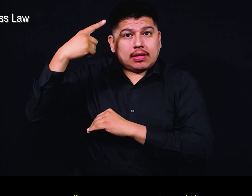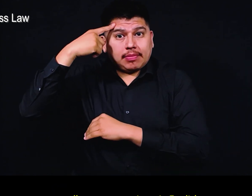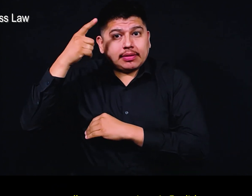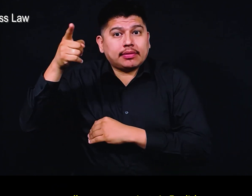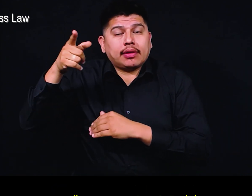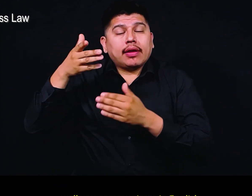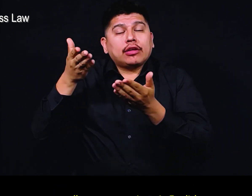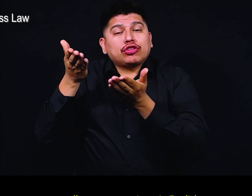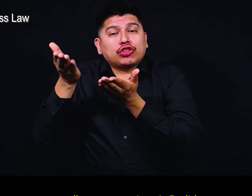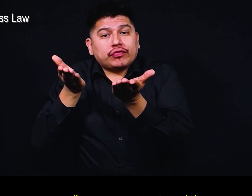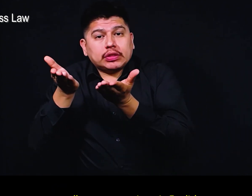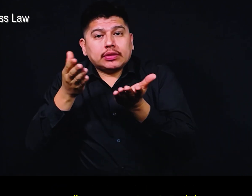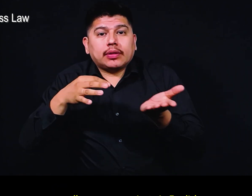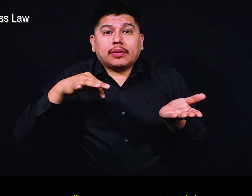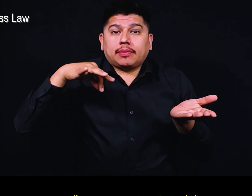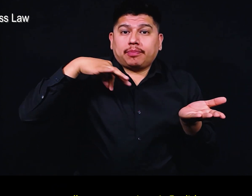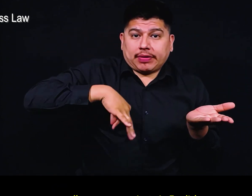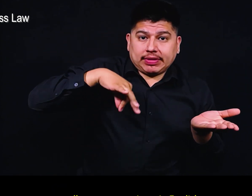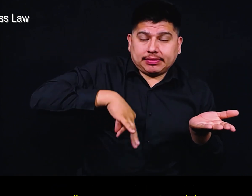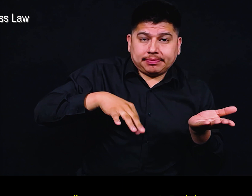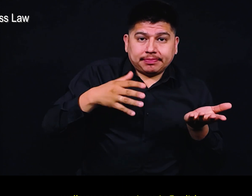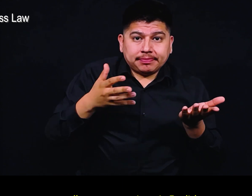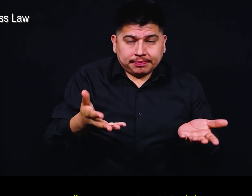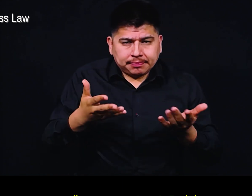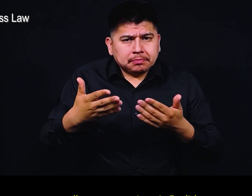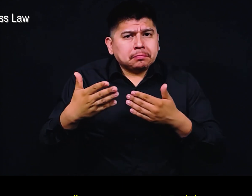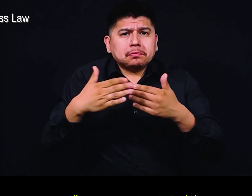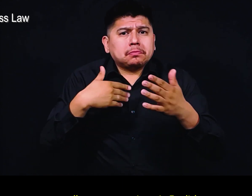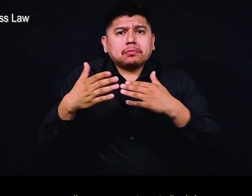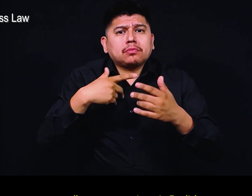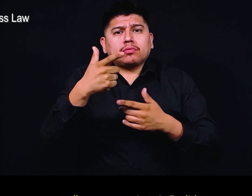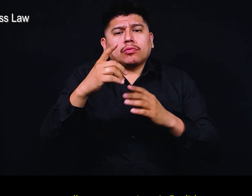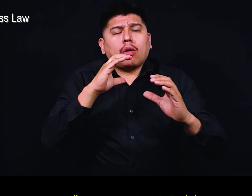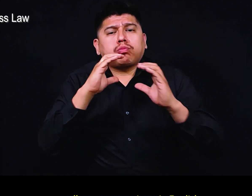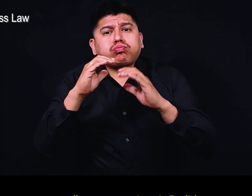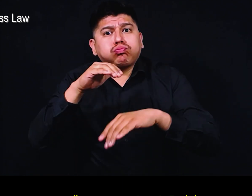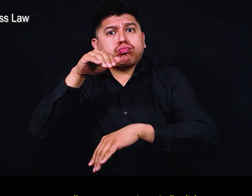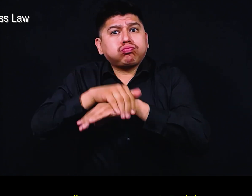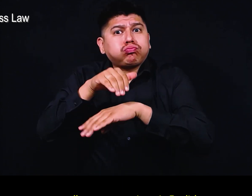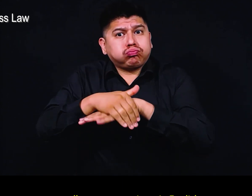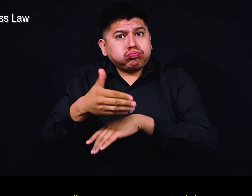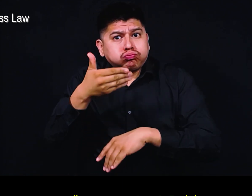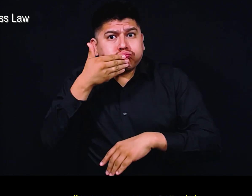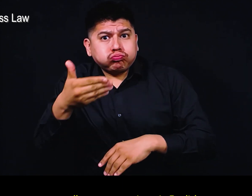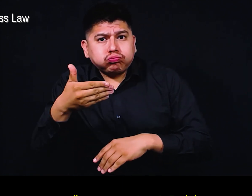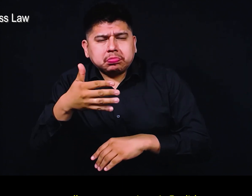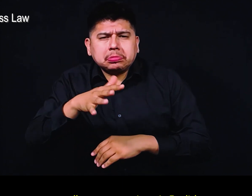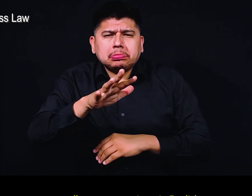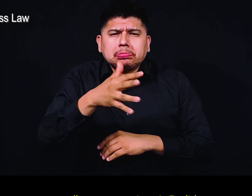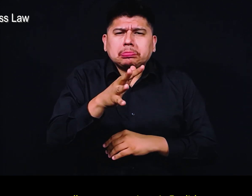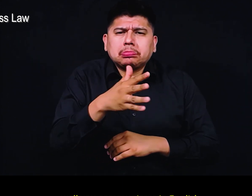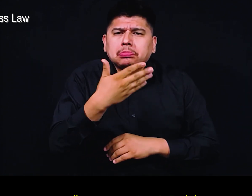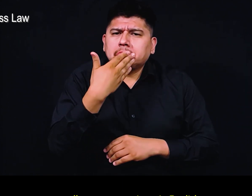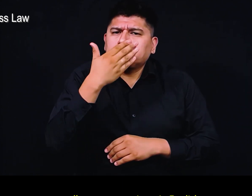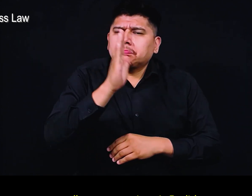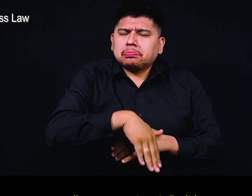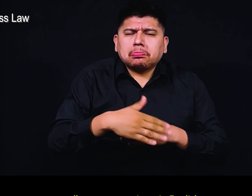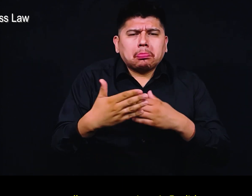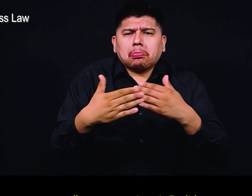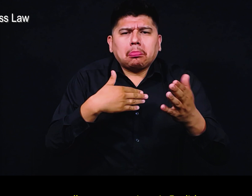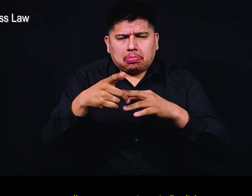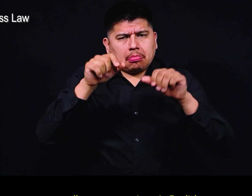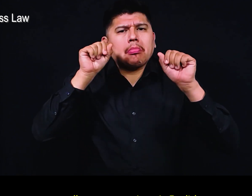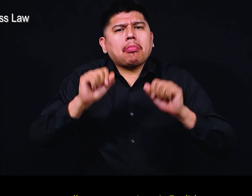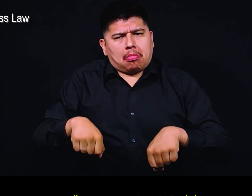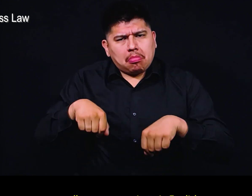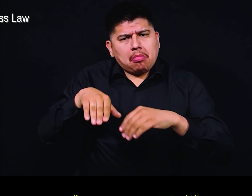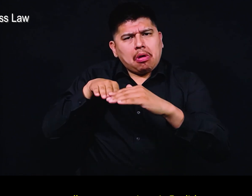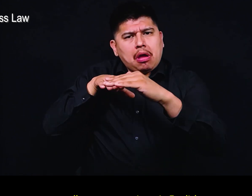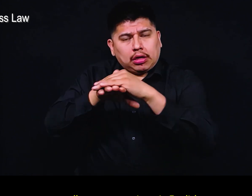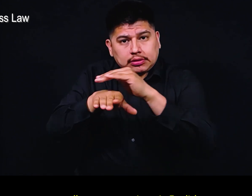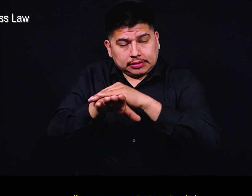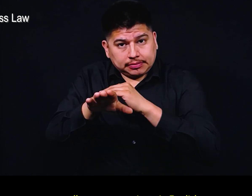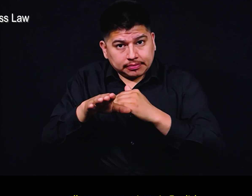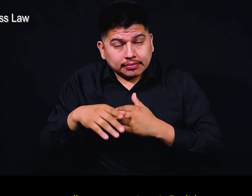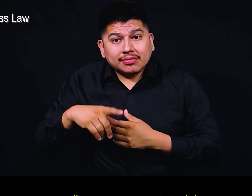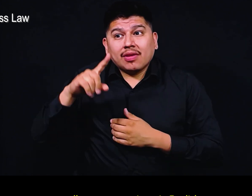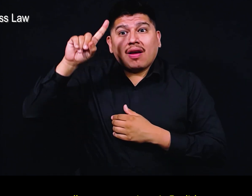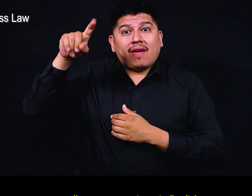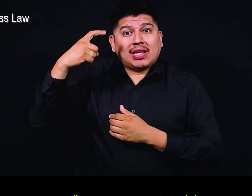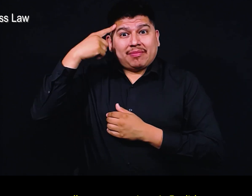well you communicate in English.